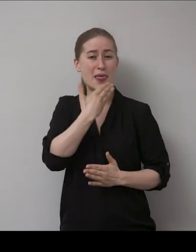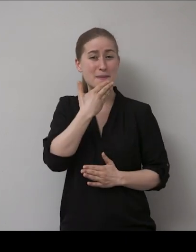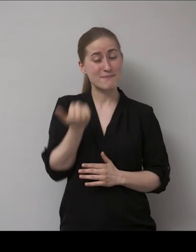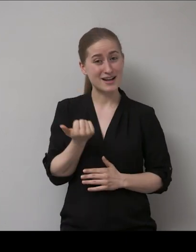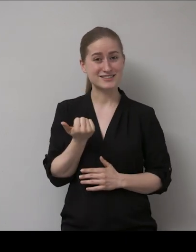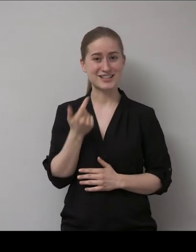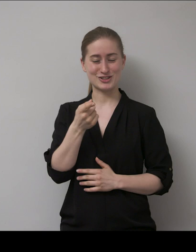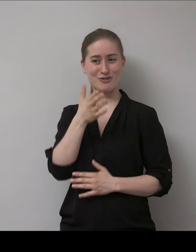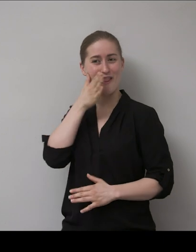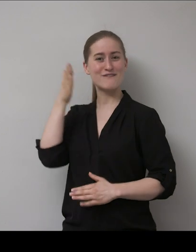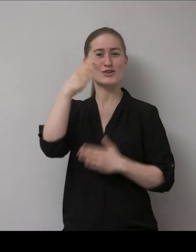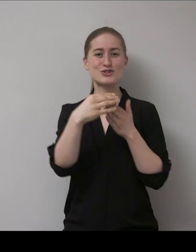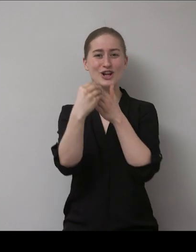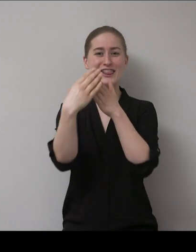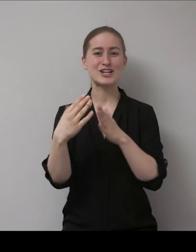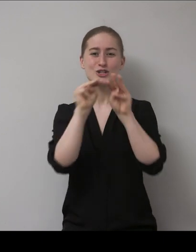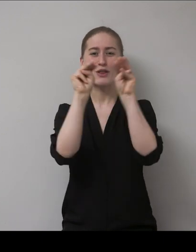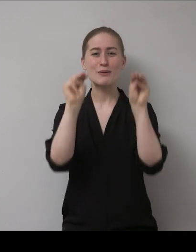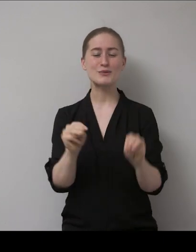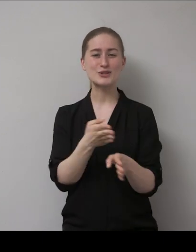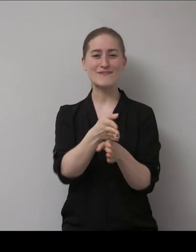as the future leaders of the museum field.